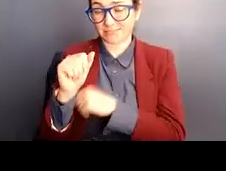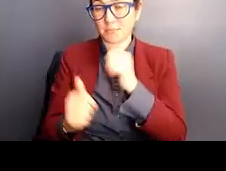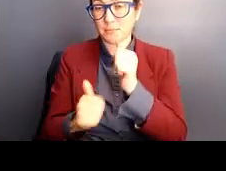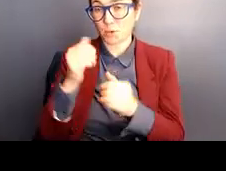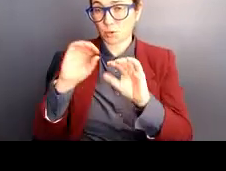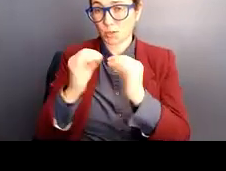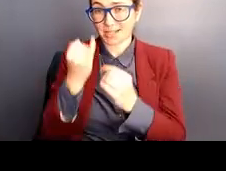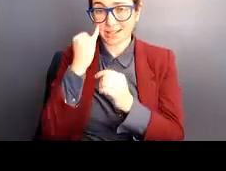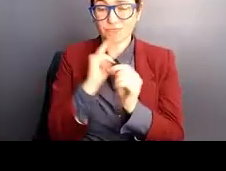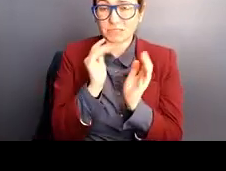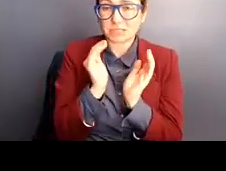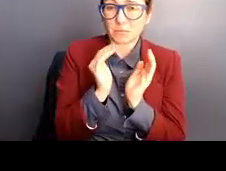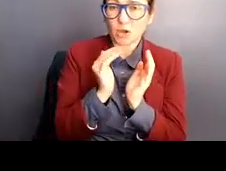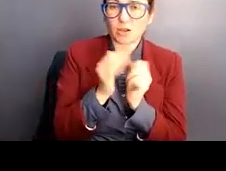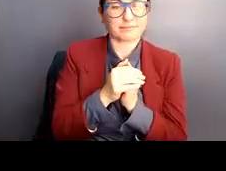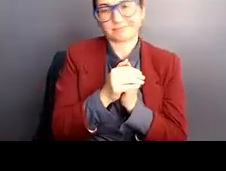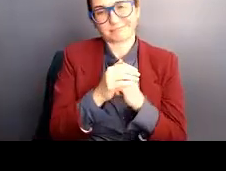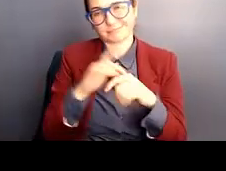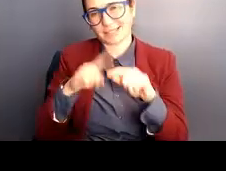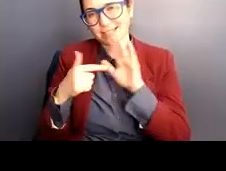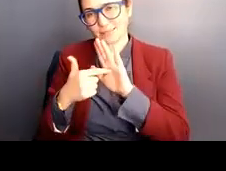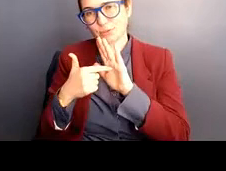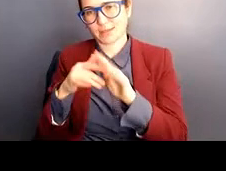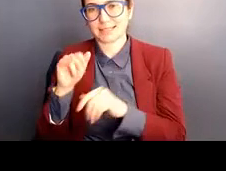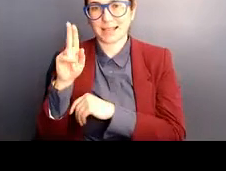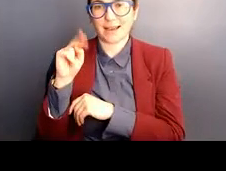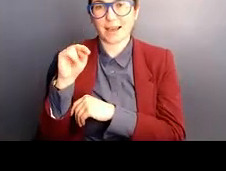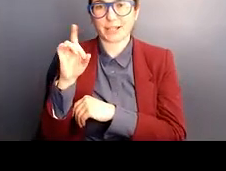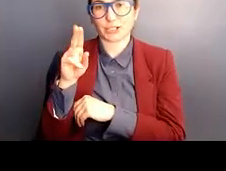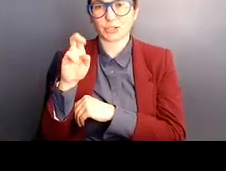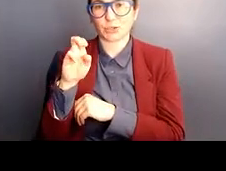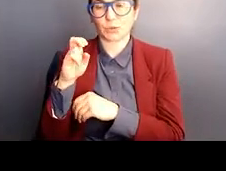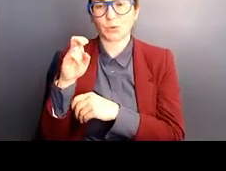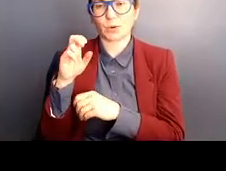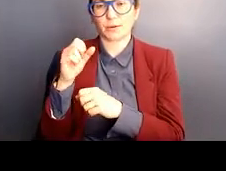small, usually can't demonstrate that it's an undo hardship. That